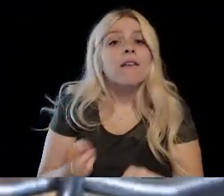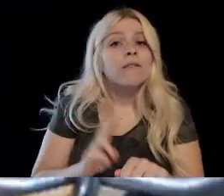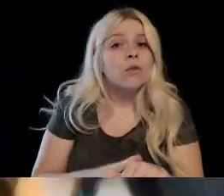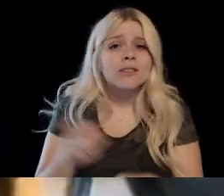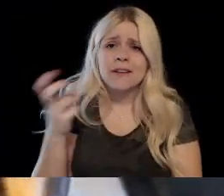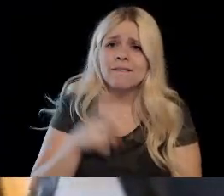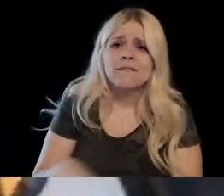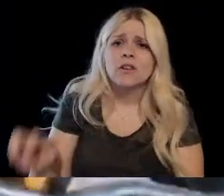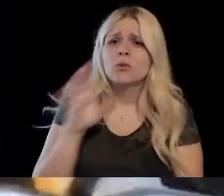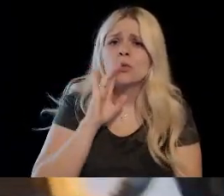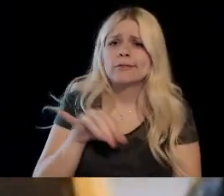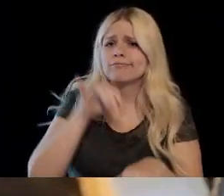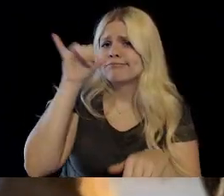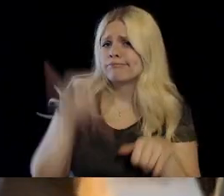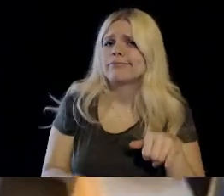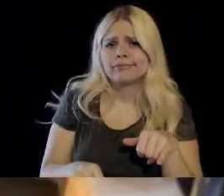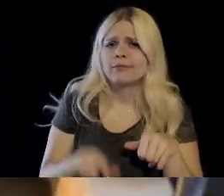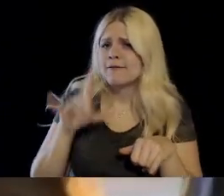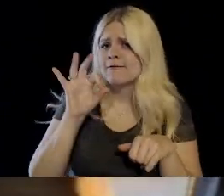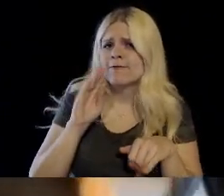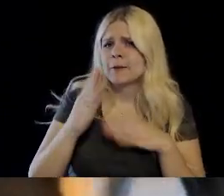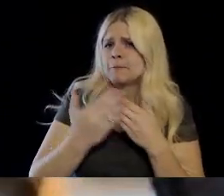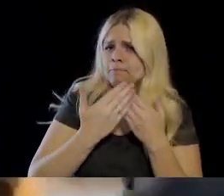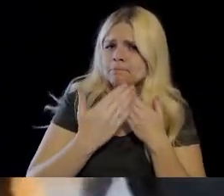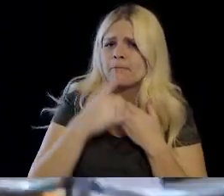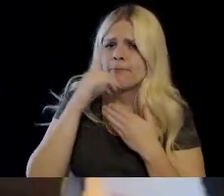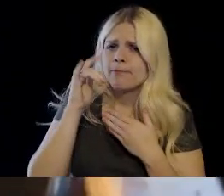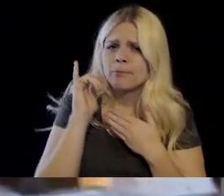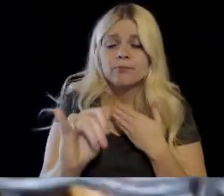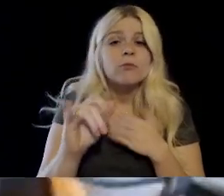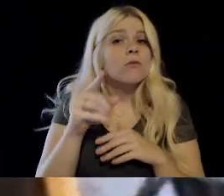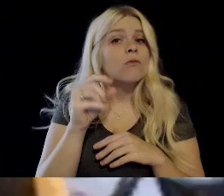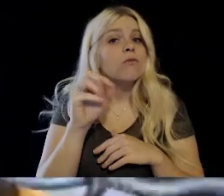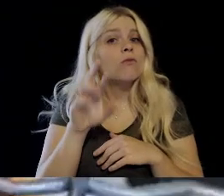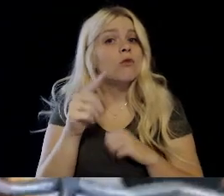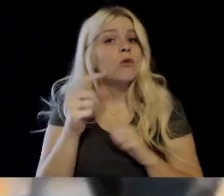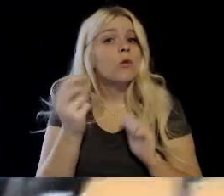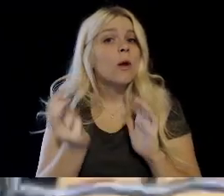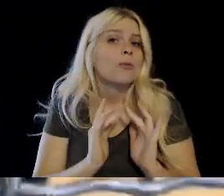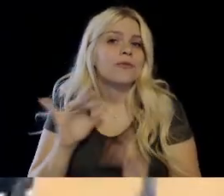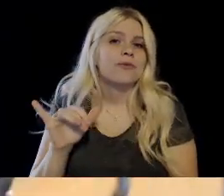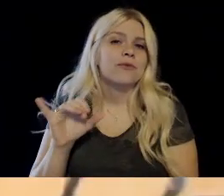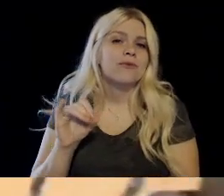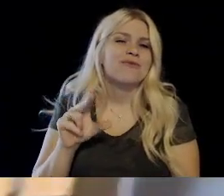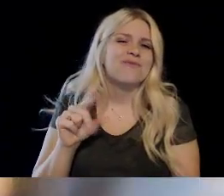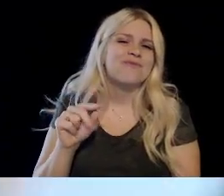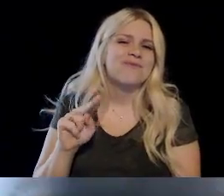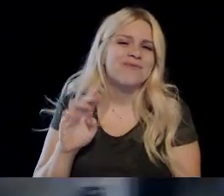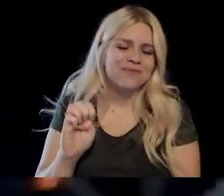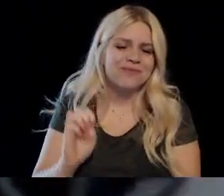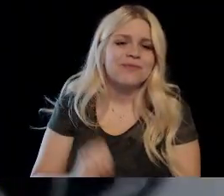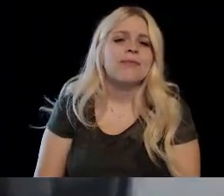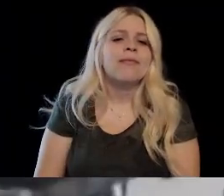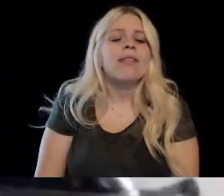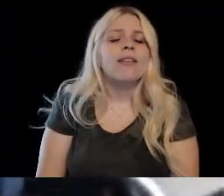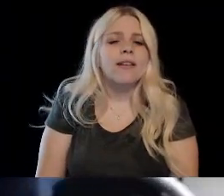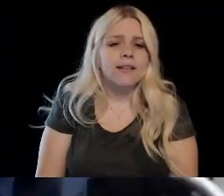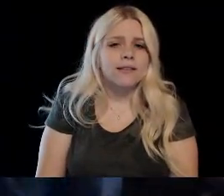Facebook for forever or you can catch them on YouTube. Okay. We're making sure we know where the bears are. We're locking up.